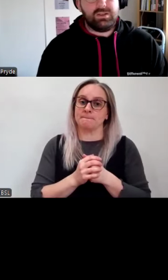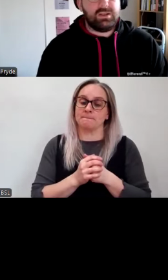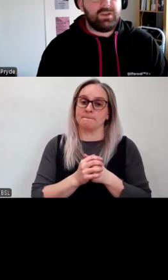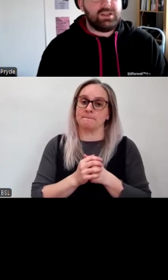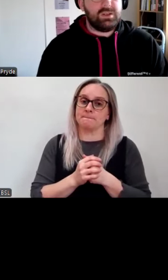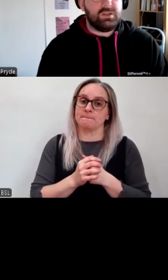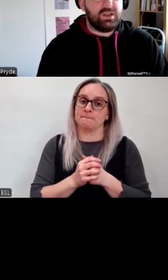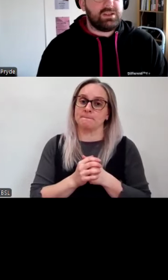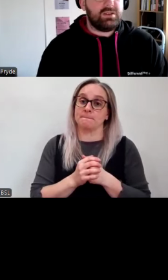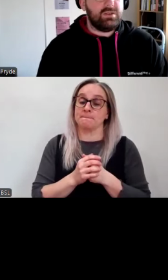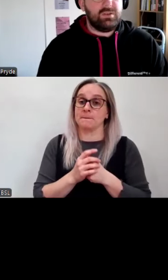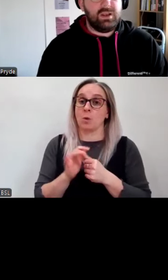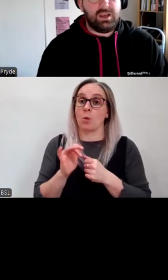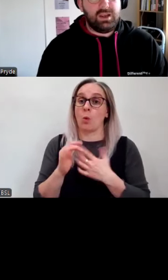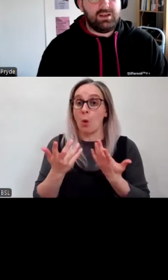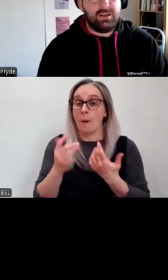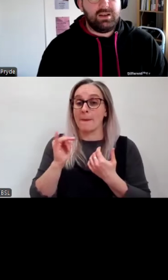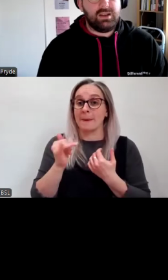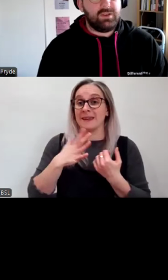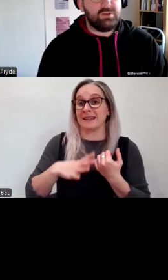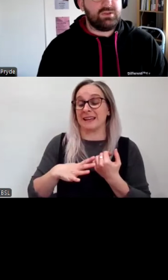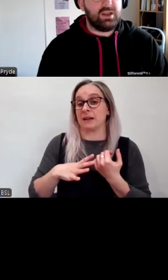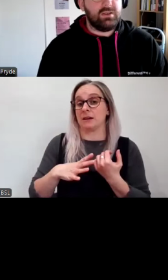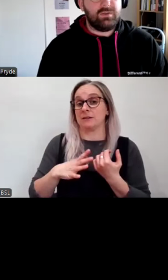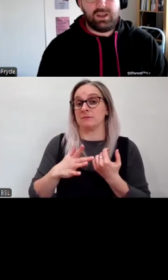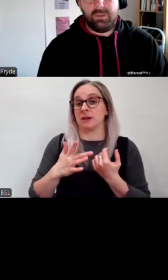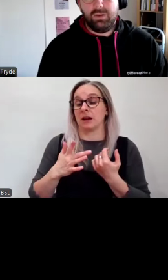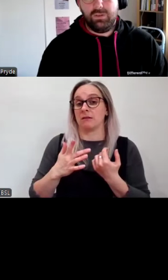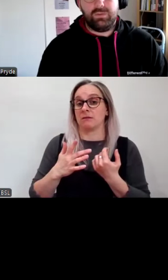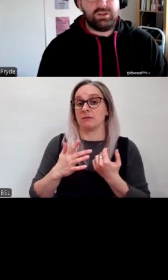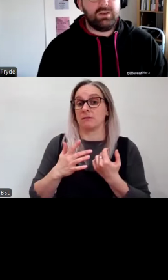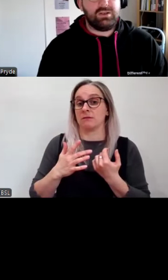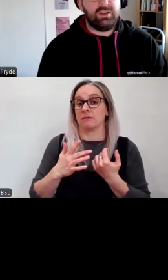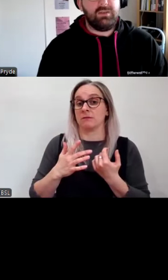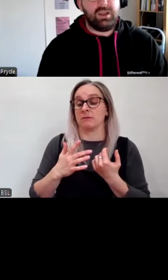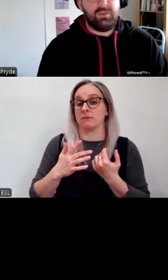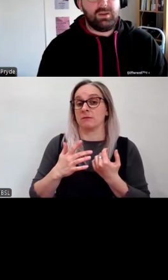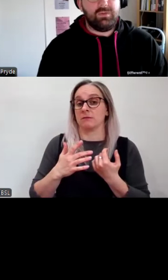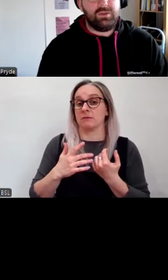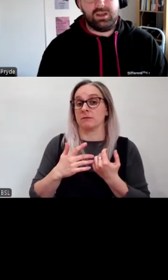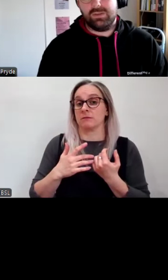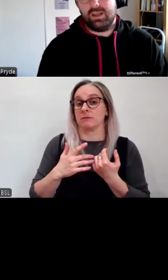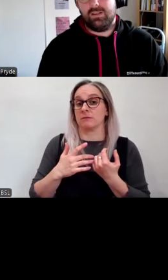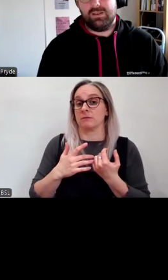which is a device which is fixed to a individual's mouth, which allows them to navigate a web through sip